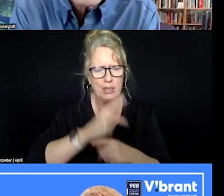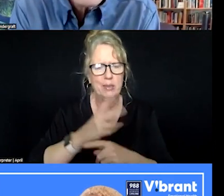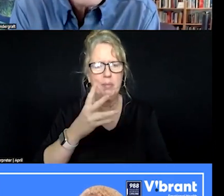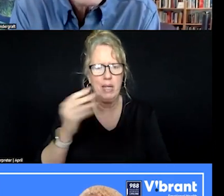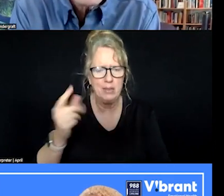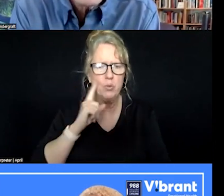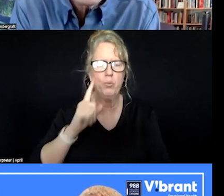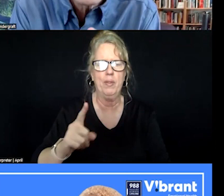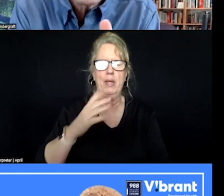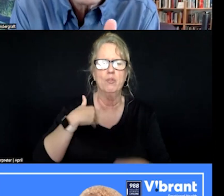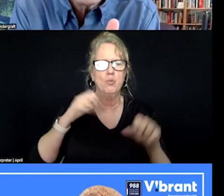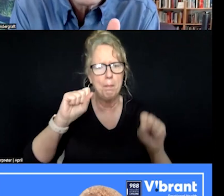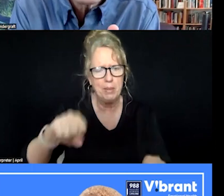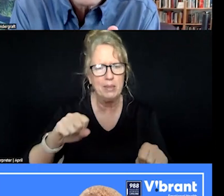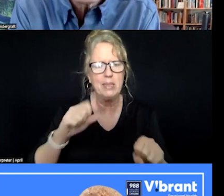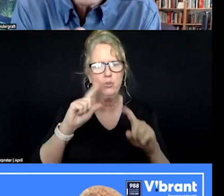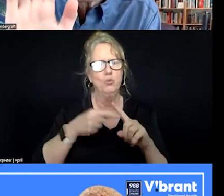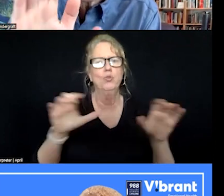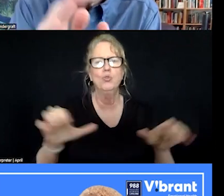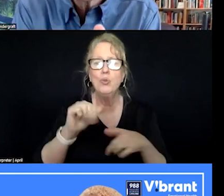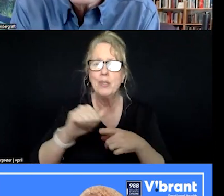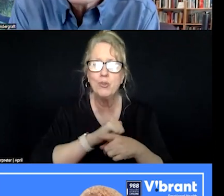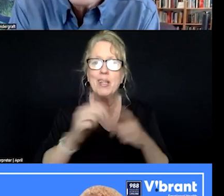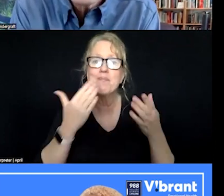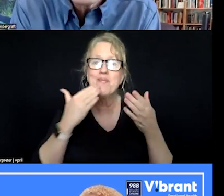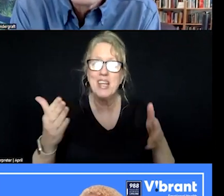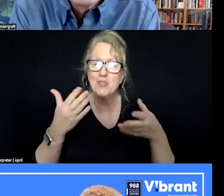ABILITY TO DO TRAINING. THANKS FOR LETTING ME DROP IN.